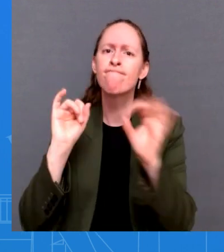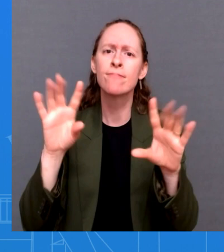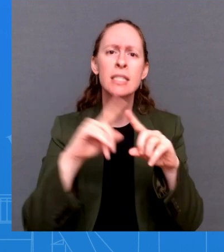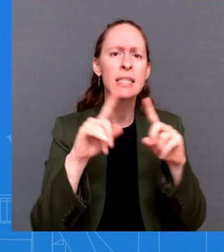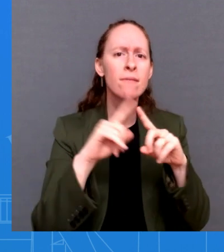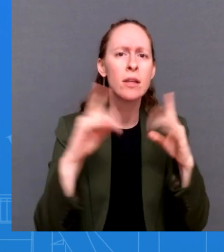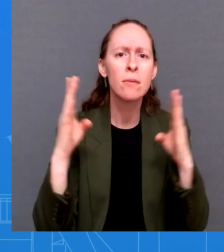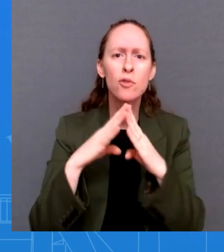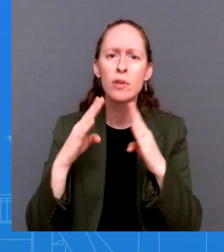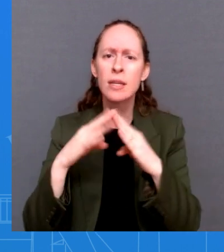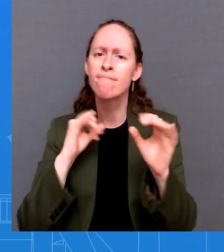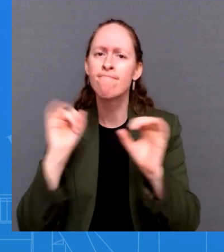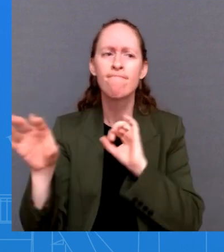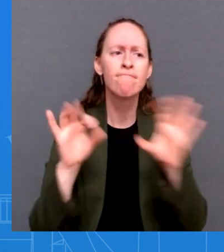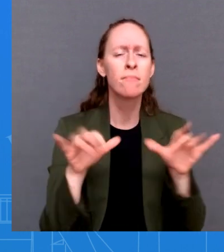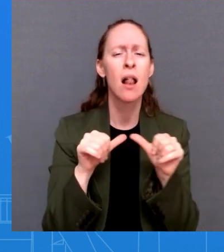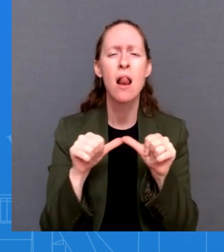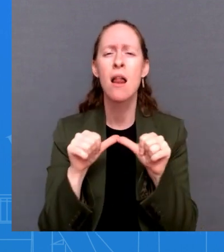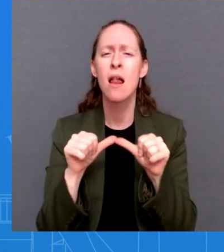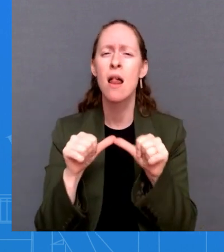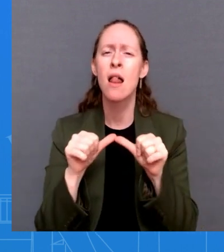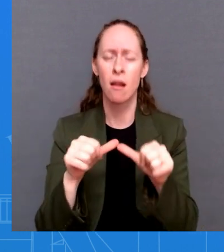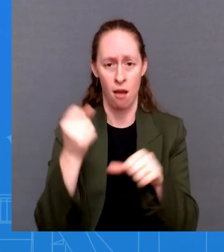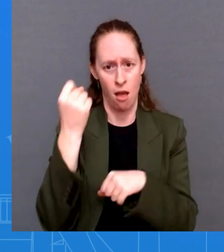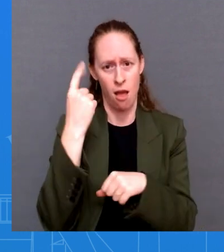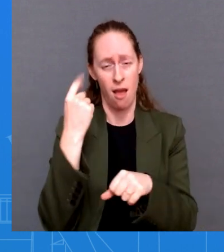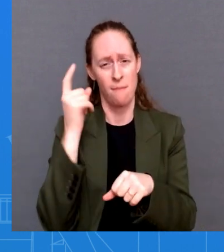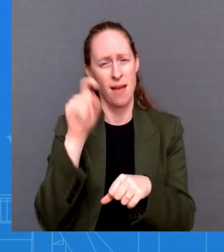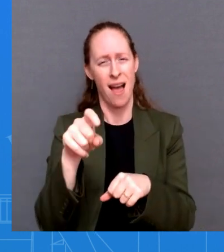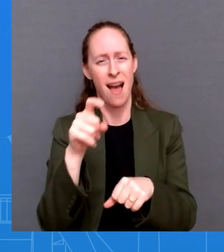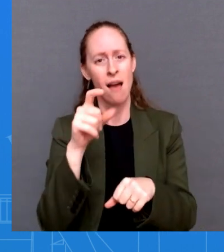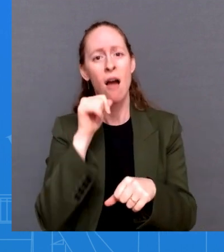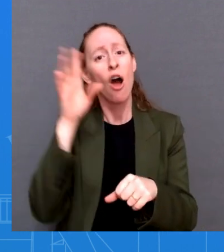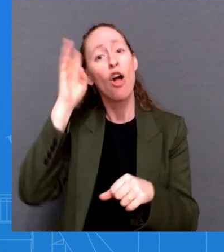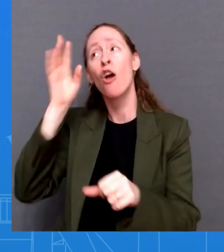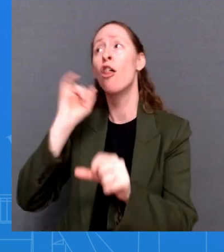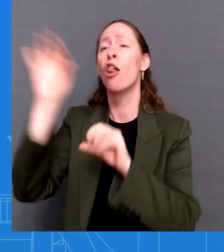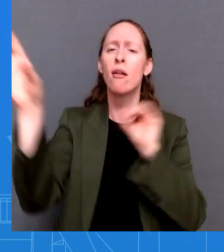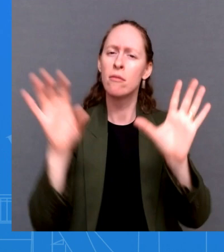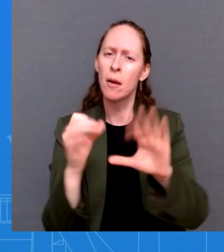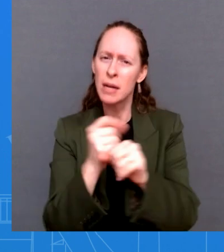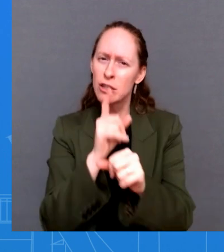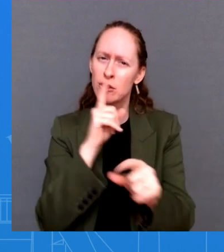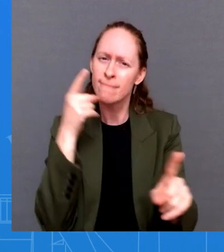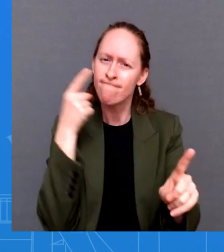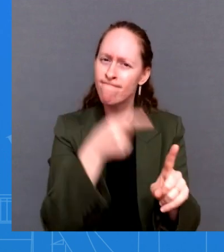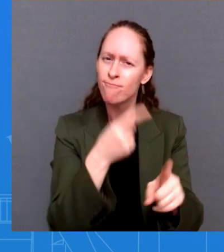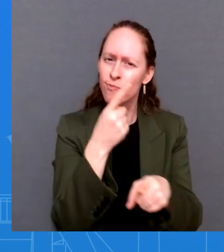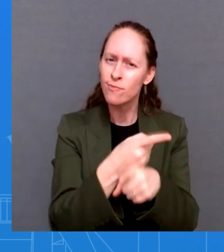And that shots, like Bob said, are getting into arms, not sitting on shelves. As part of Phase four,